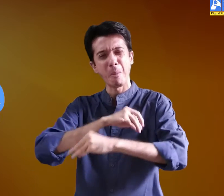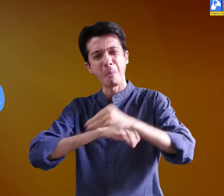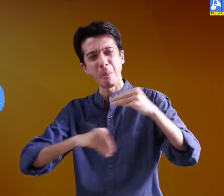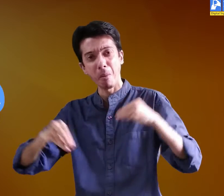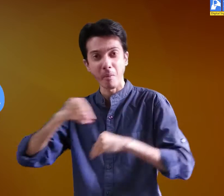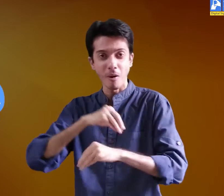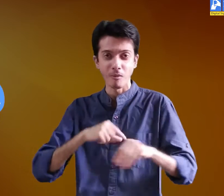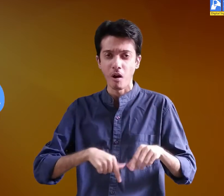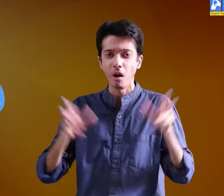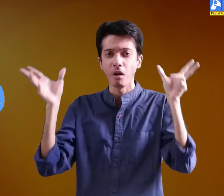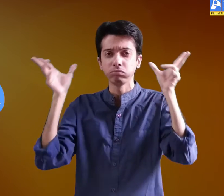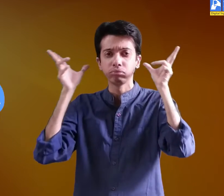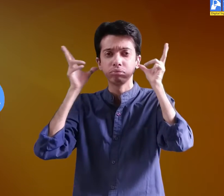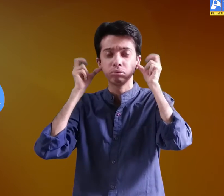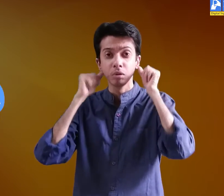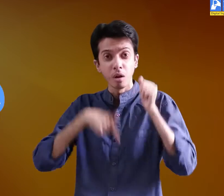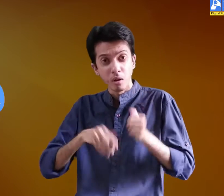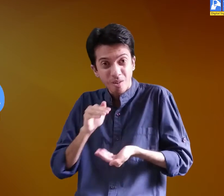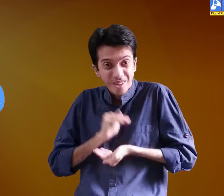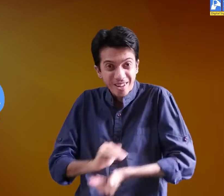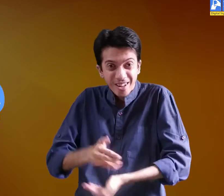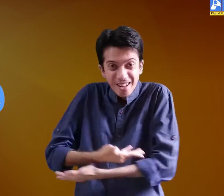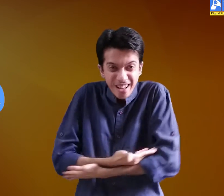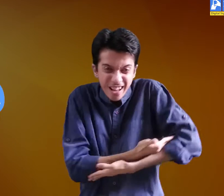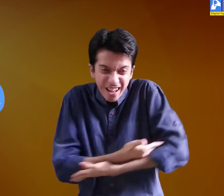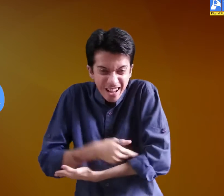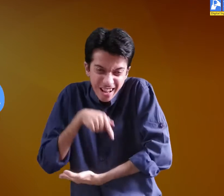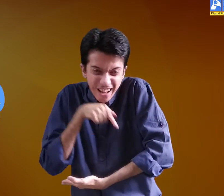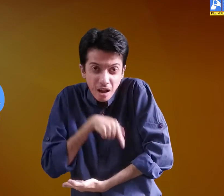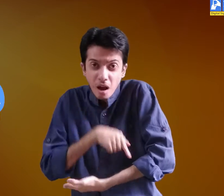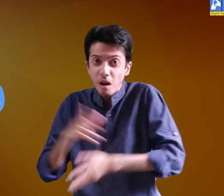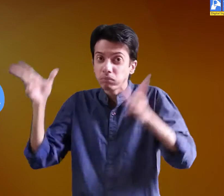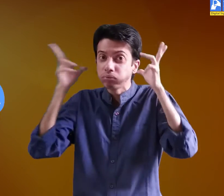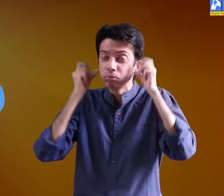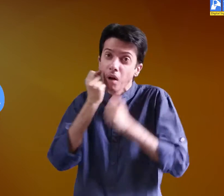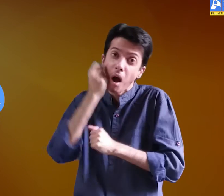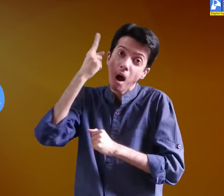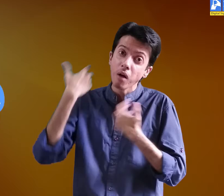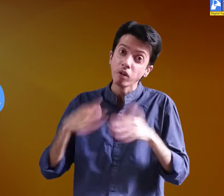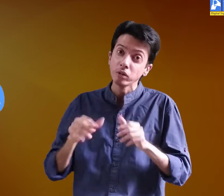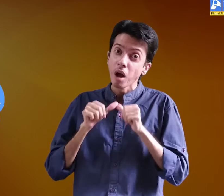and other things. The child can hear everything what is being spoken around him